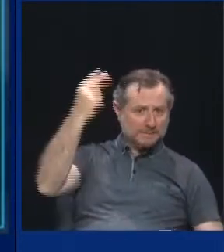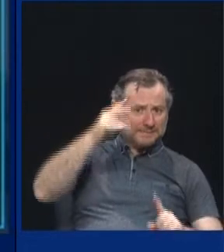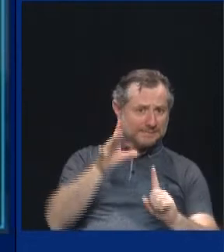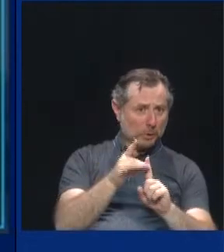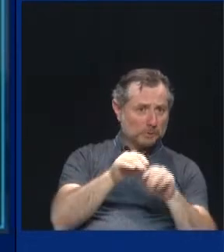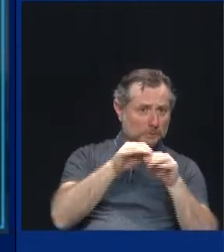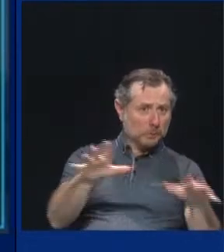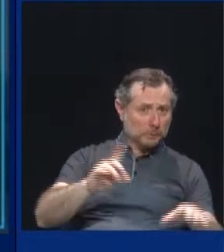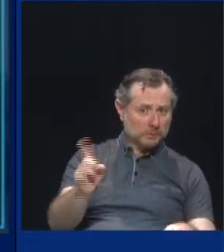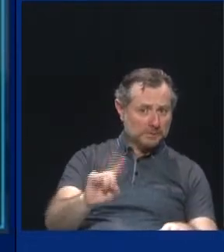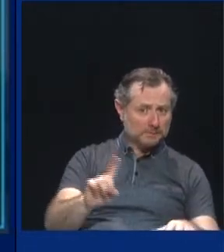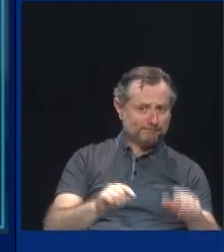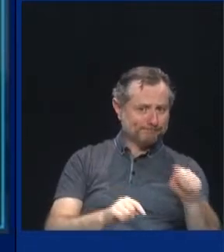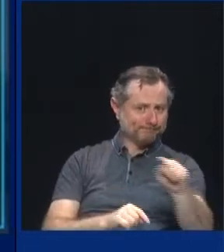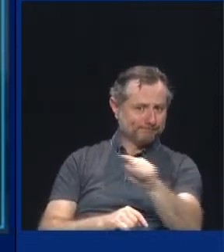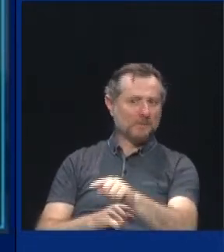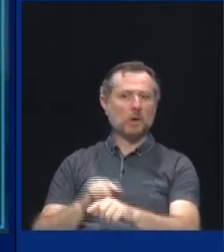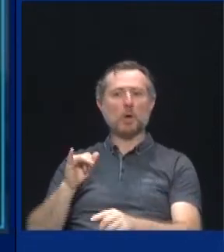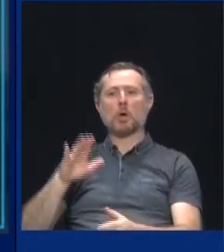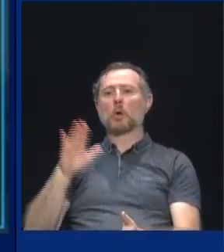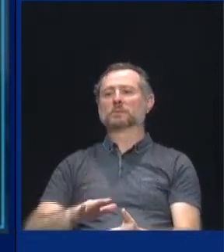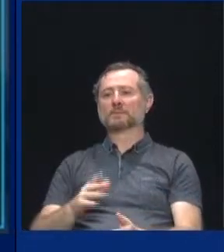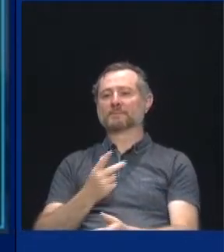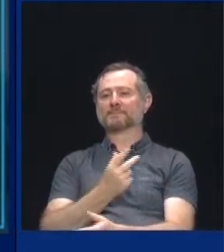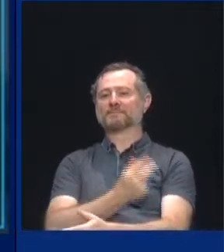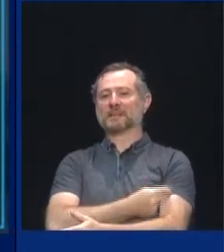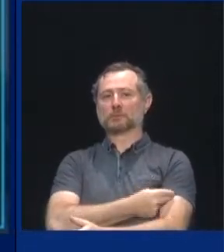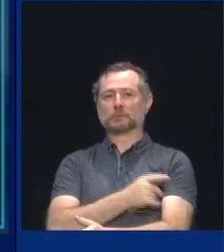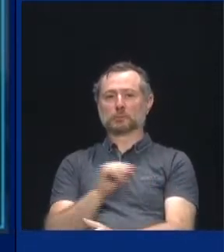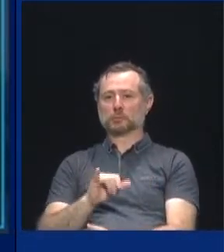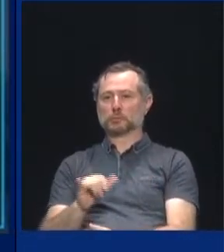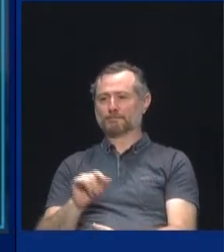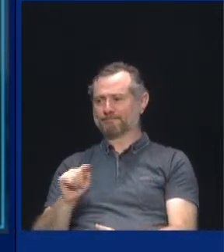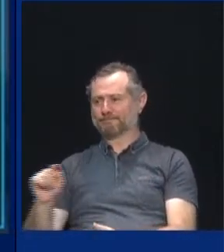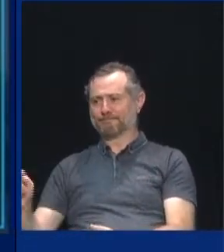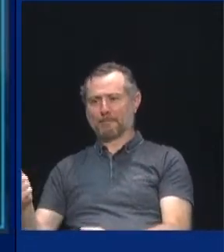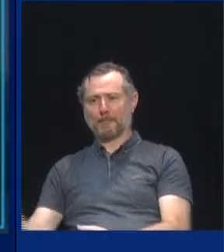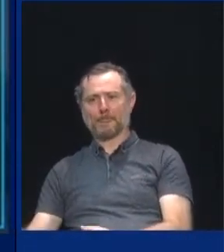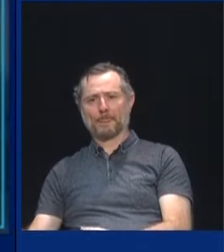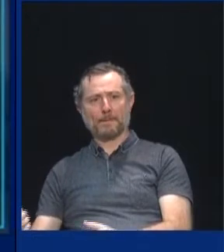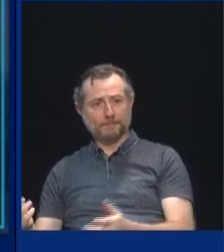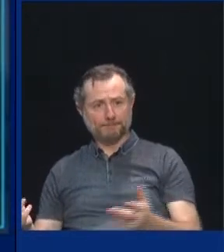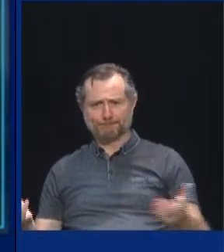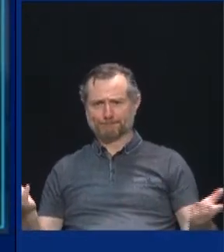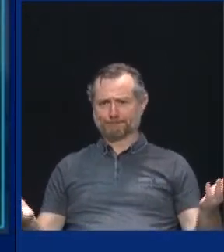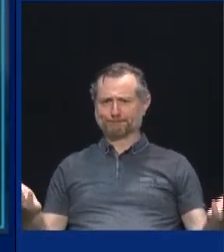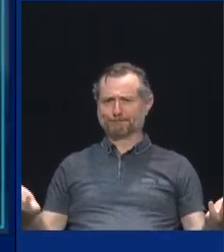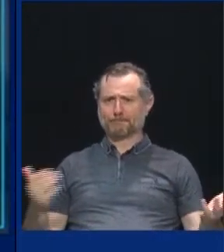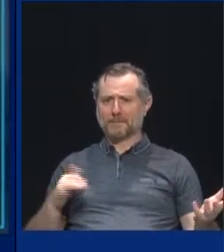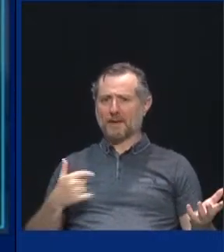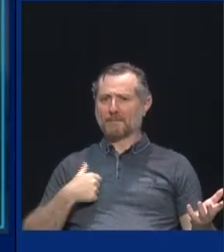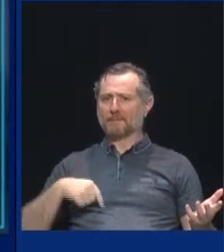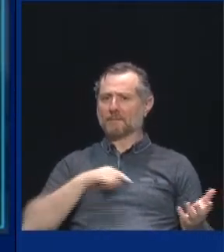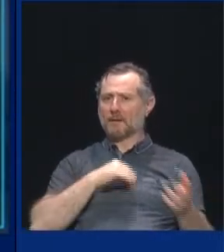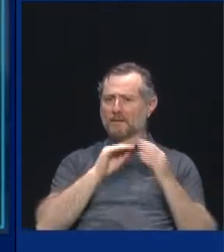GET SMART. TARGET THE COMMUNITIES THAT HAVE HIGH COVID SPREAD AND A LOW VACCINATION RATE.